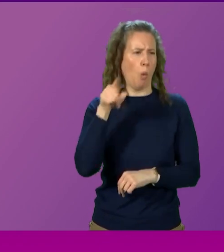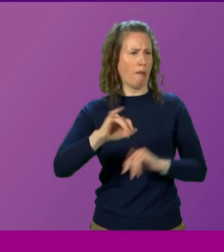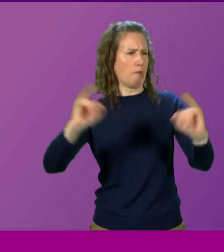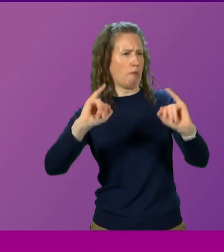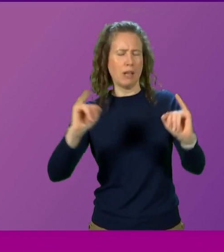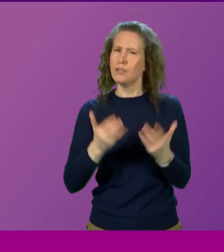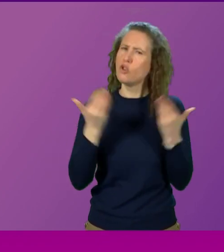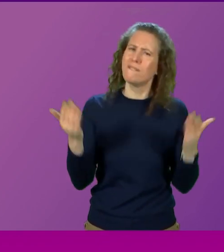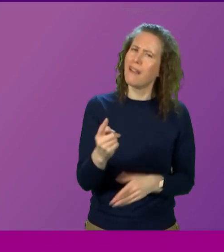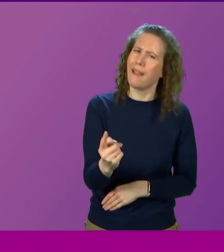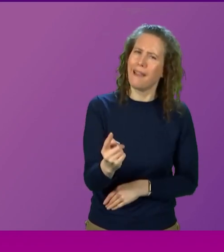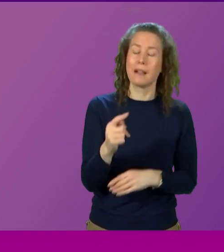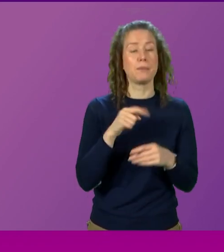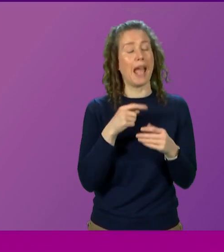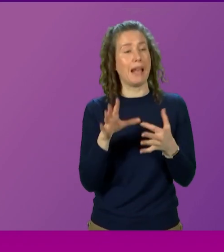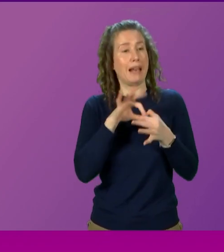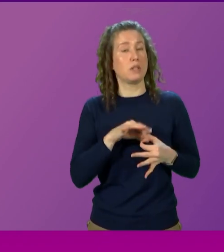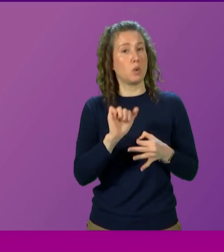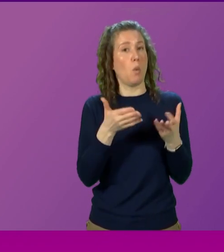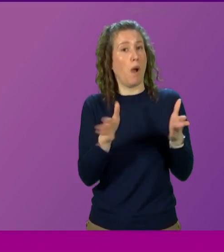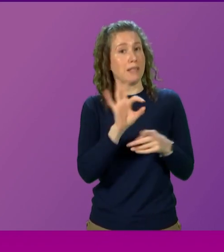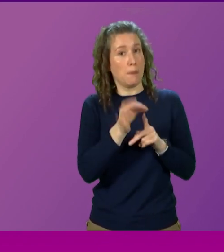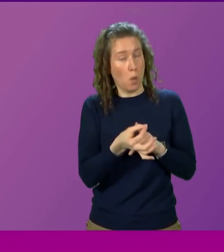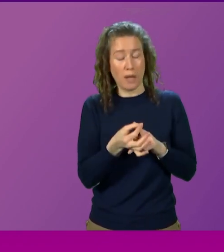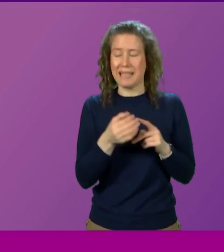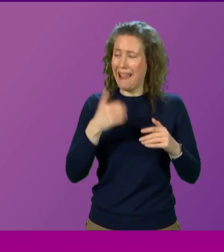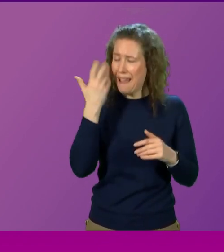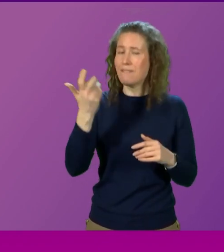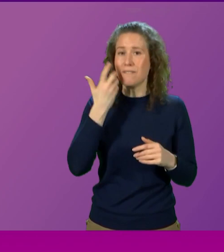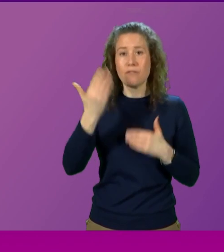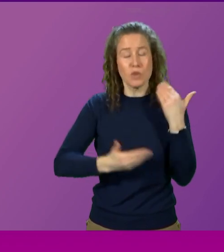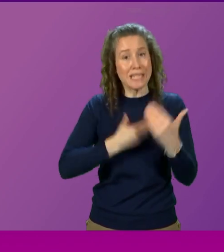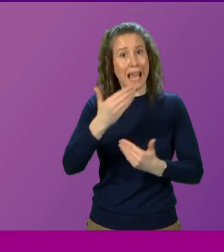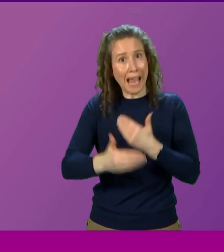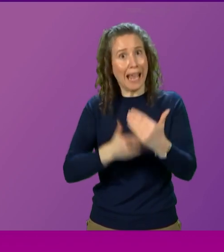On the wider point, day in and day out the Scottish Government works to address the significant